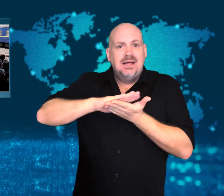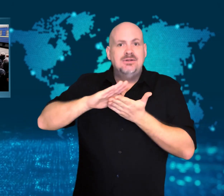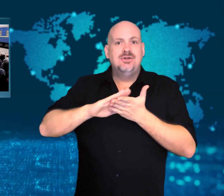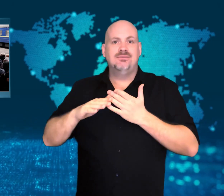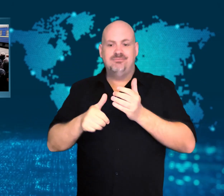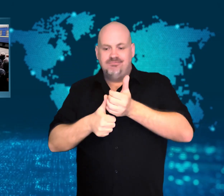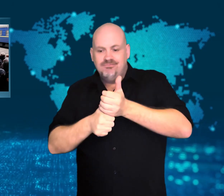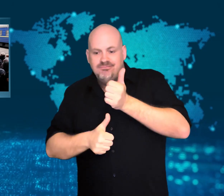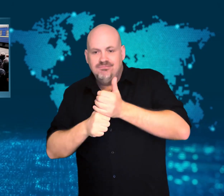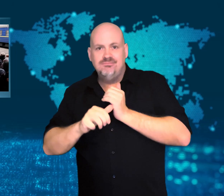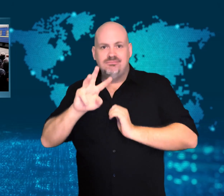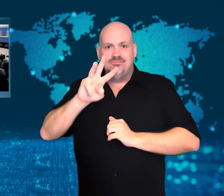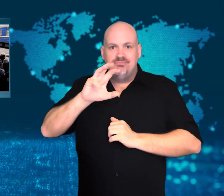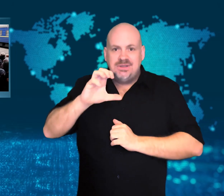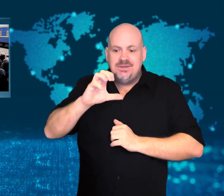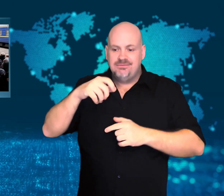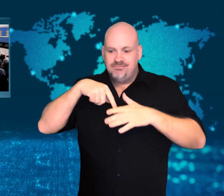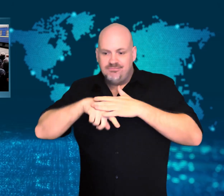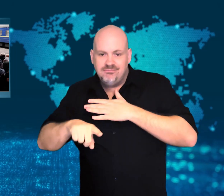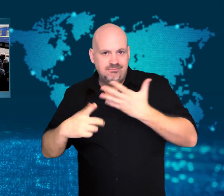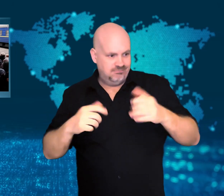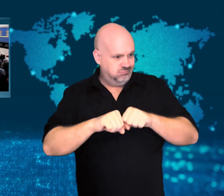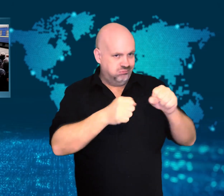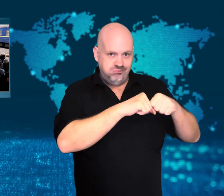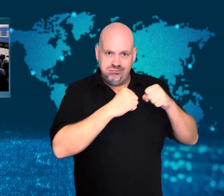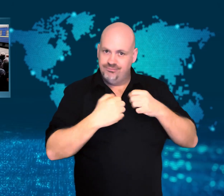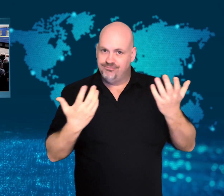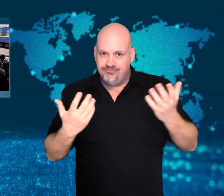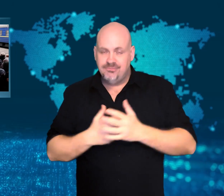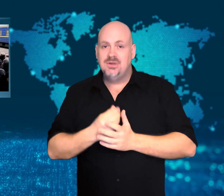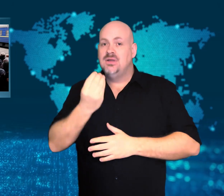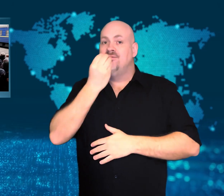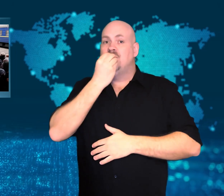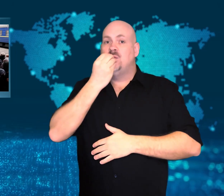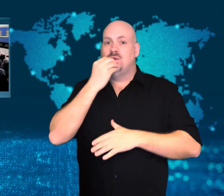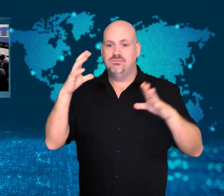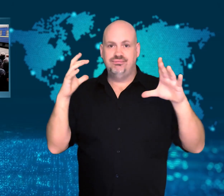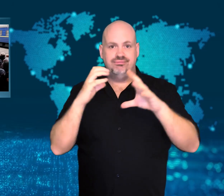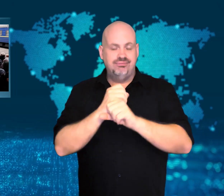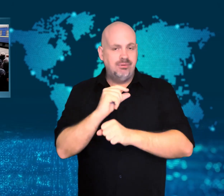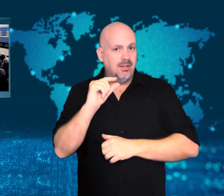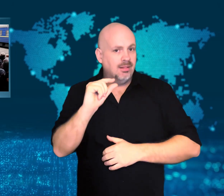no sanitation, and a lack of food.